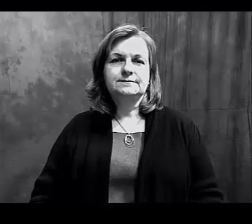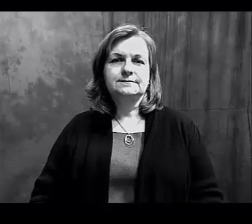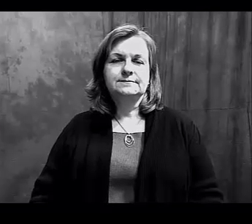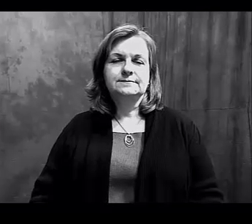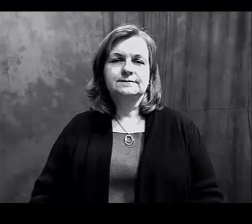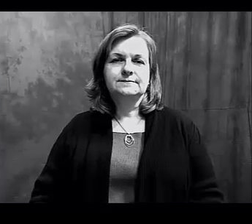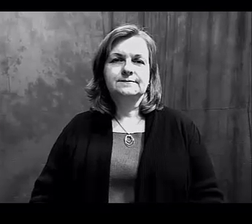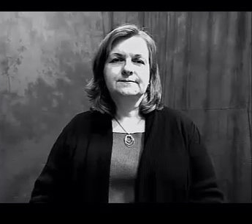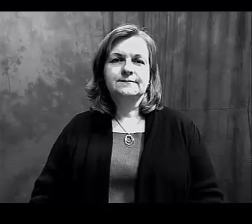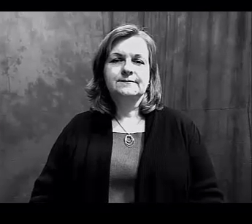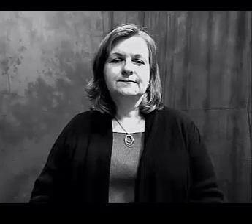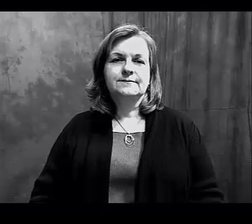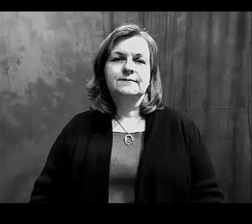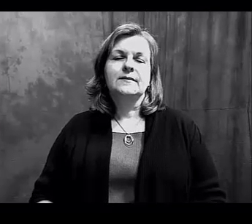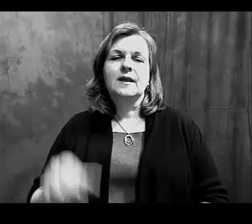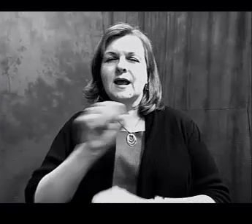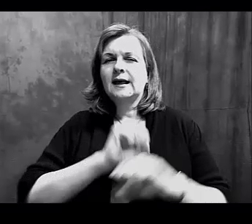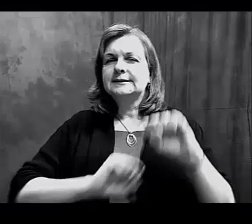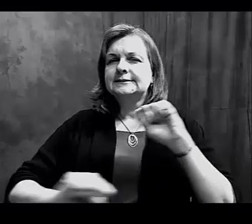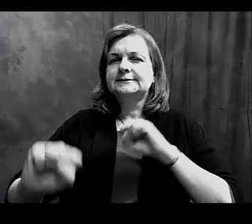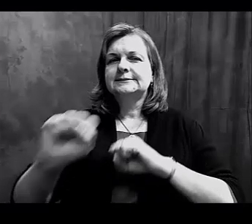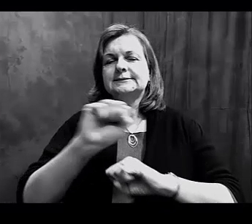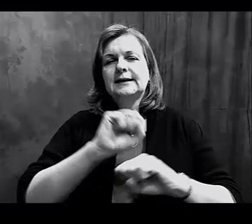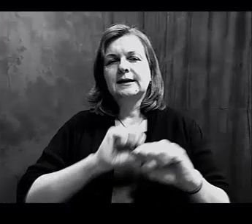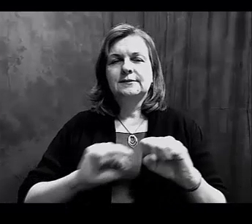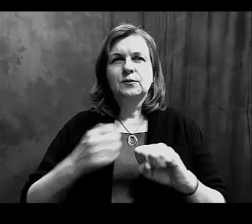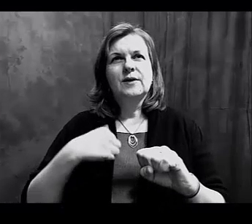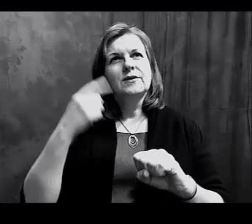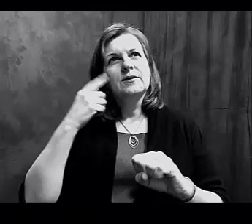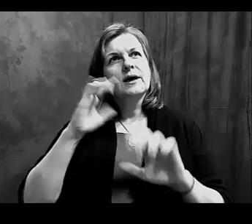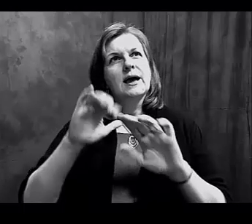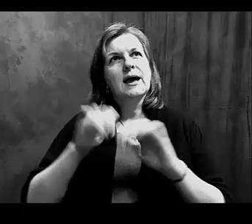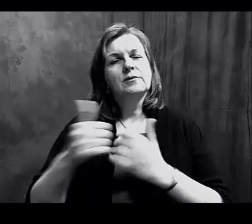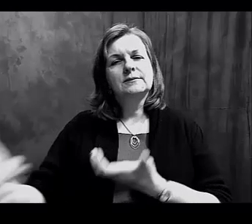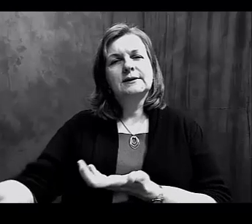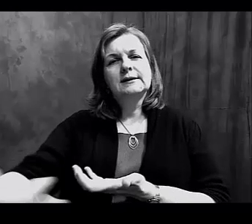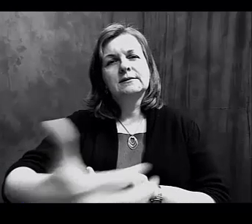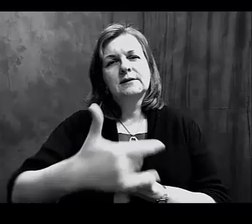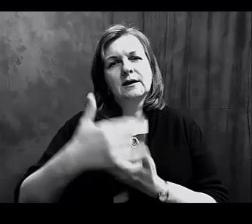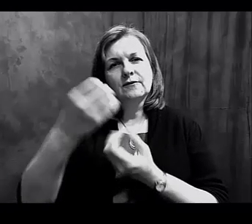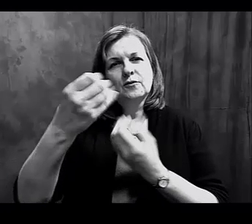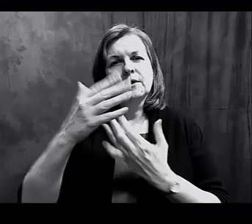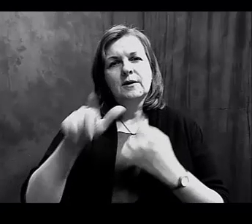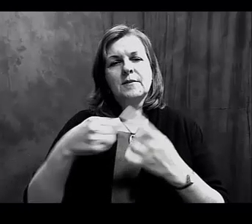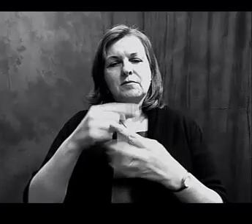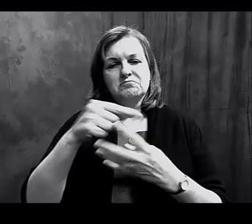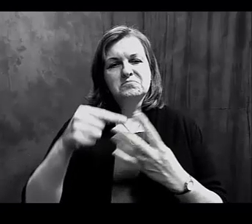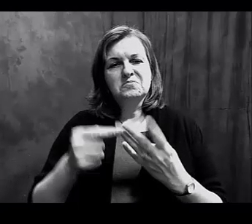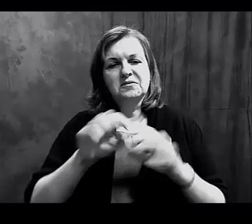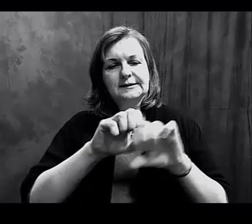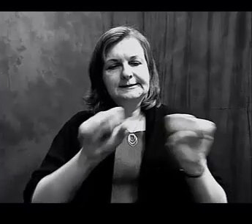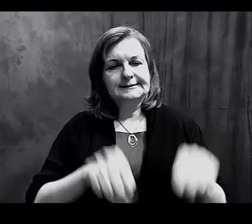as a science we look at this is simply a way to collect information on natural systems